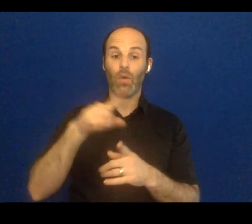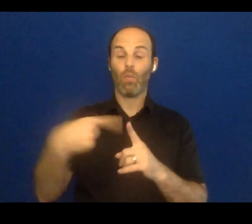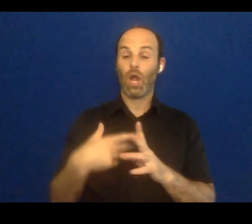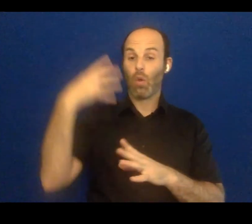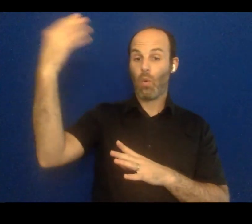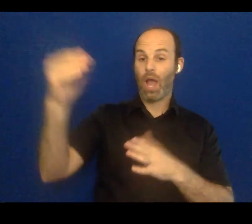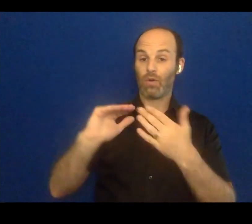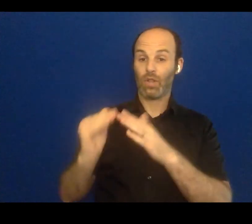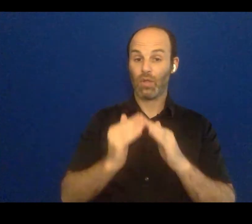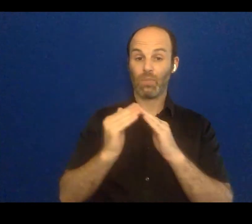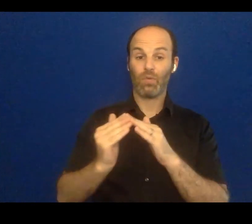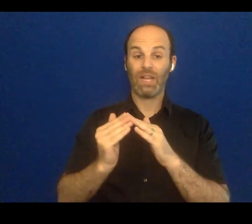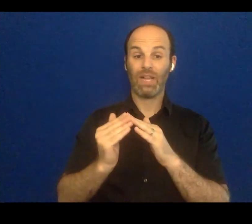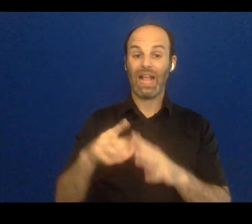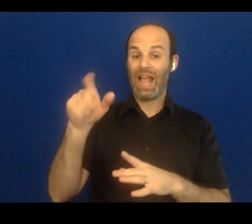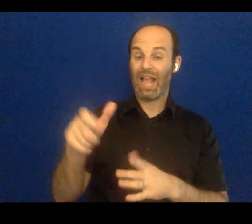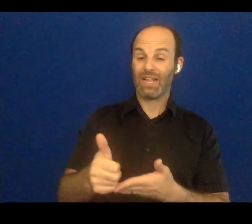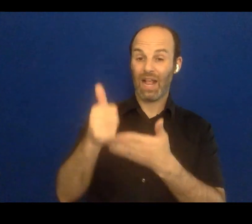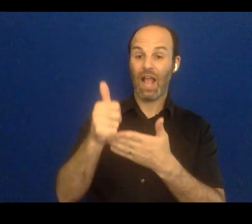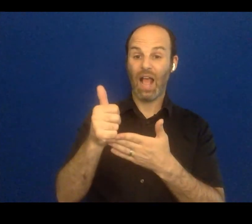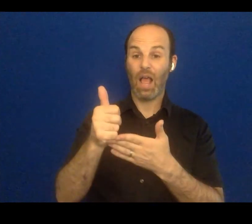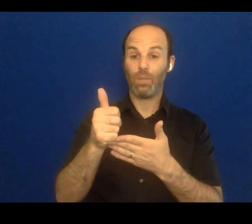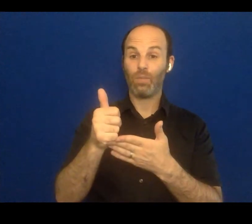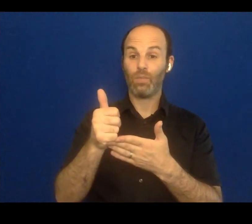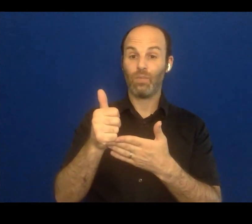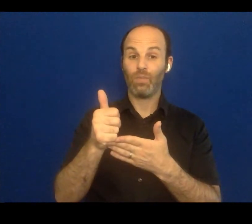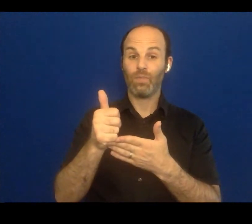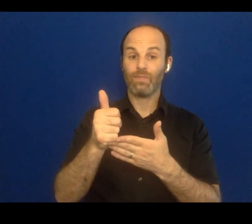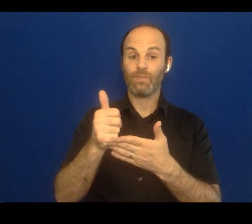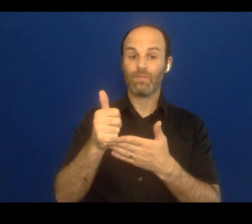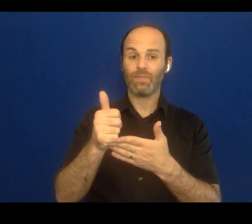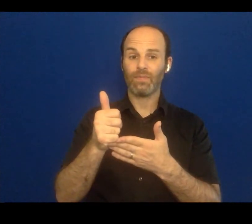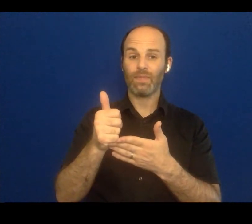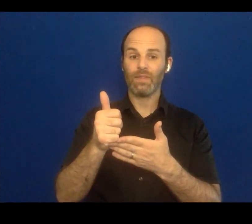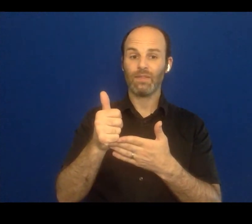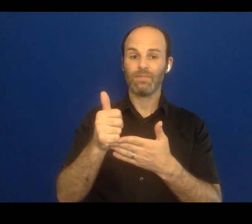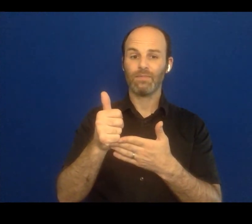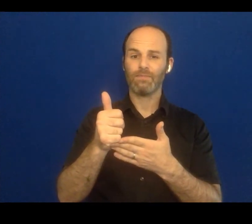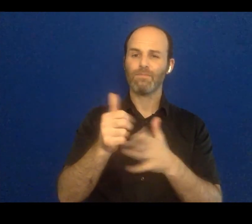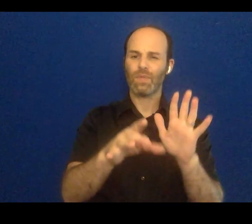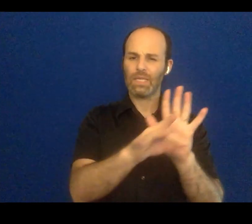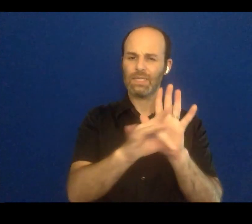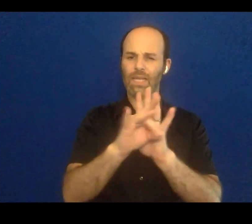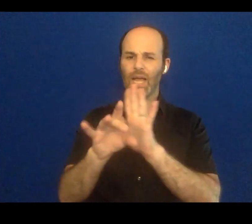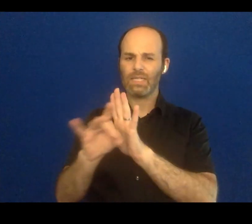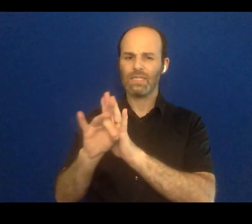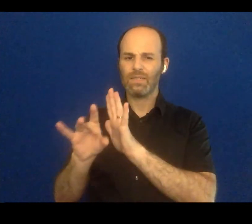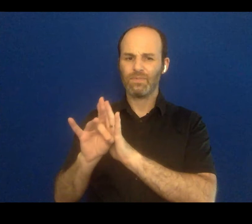OUT INTO THE COMMUNITY AND I NEED HELP WITH SELECTING AND FOR